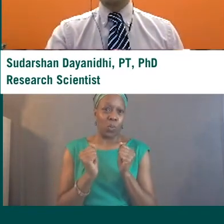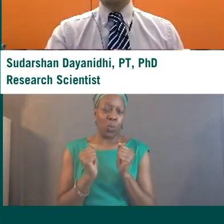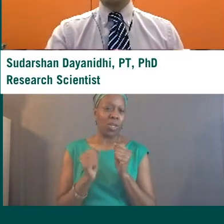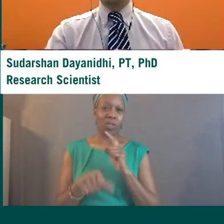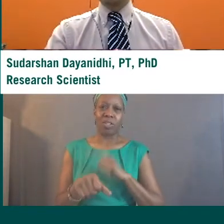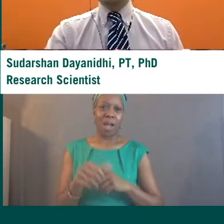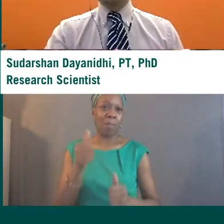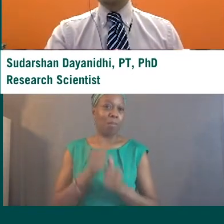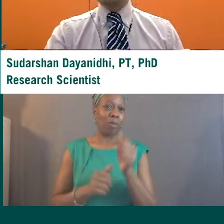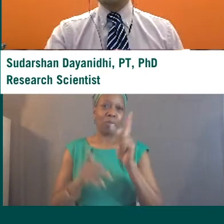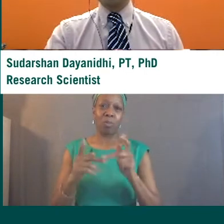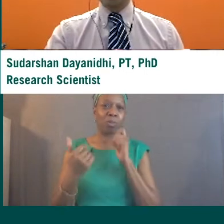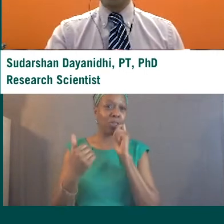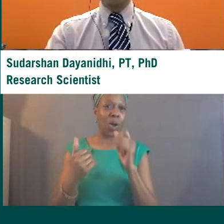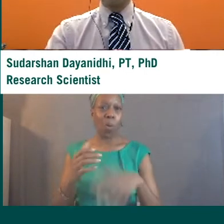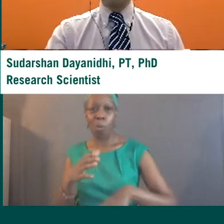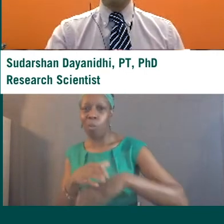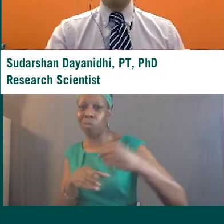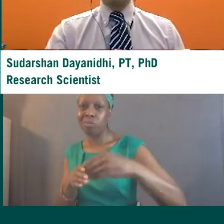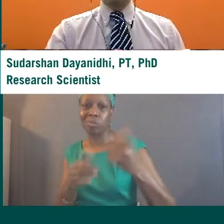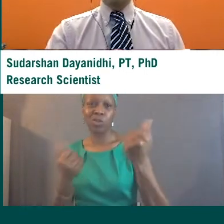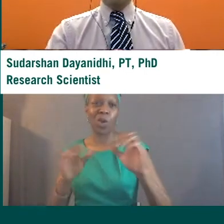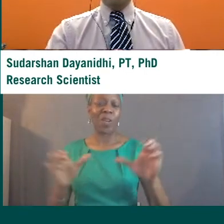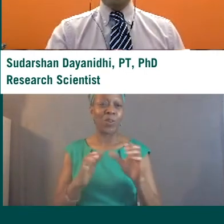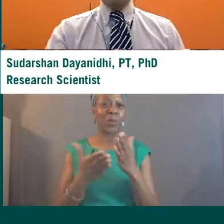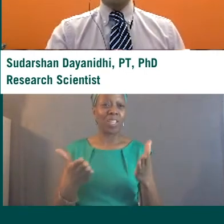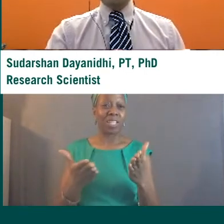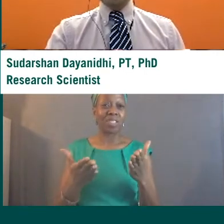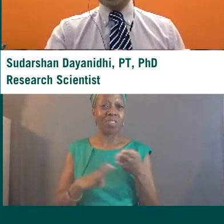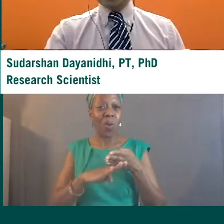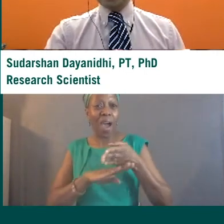muscles are able to increase in force or increase in size.